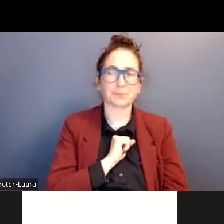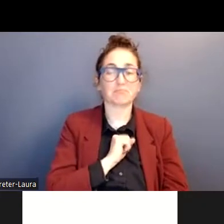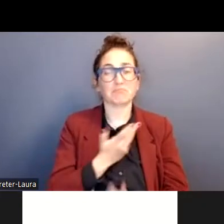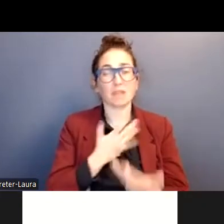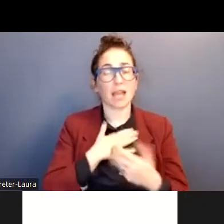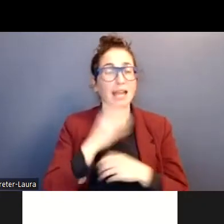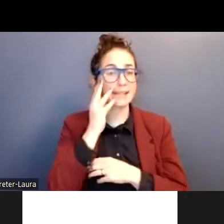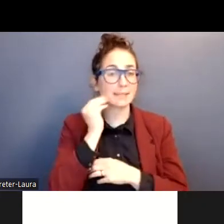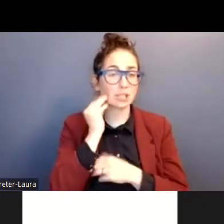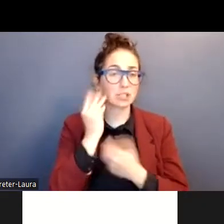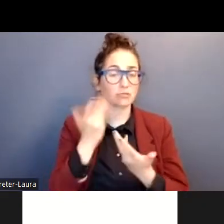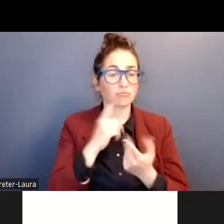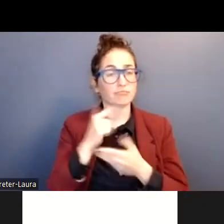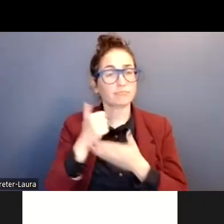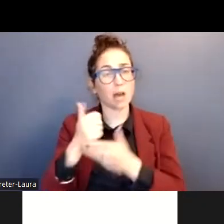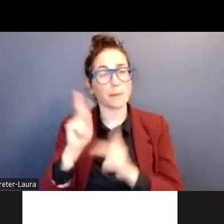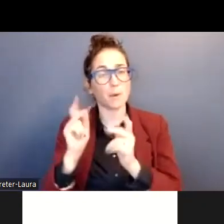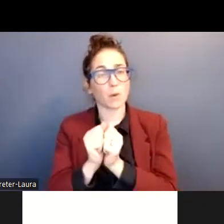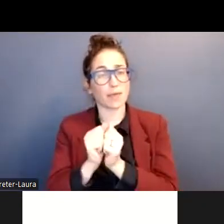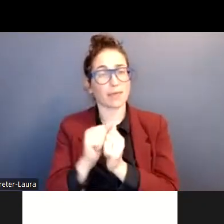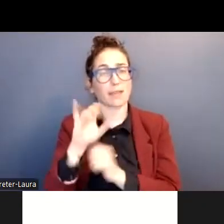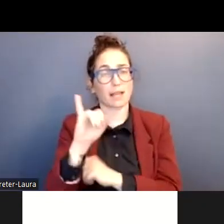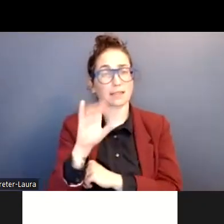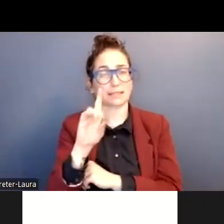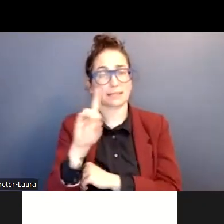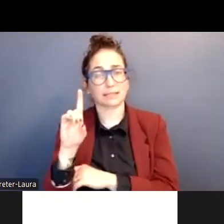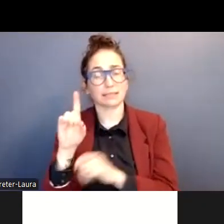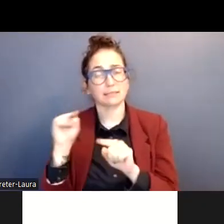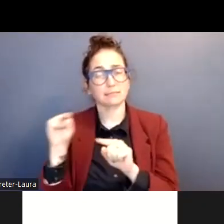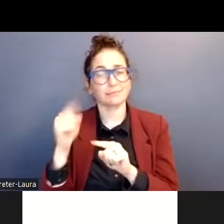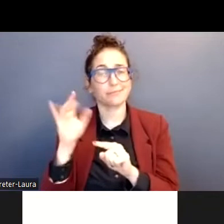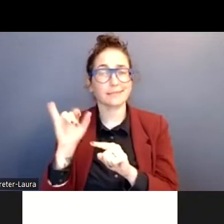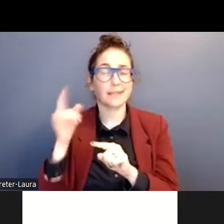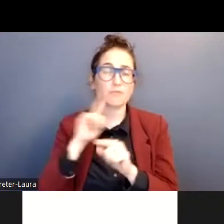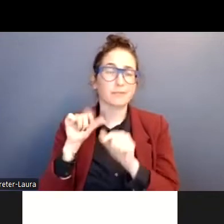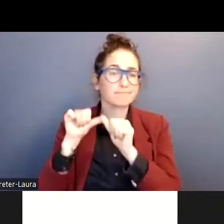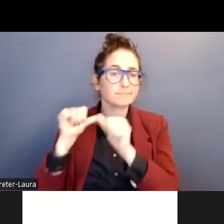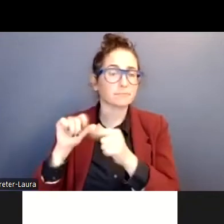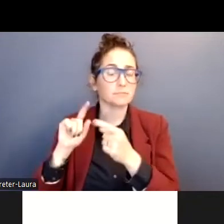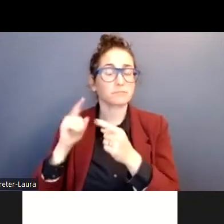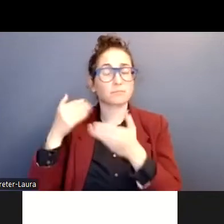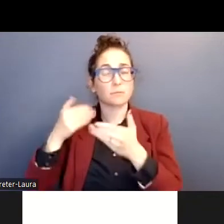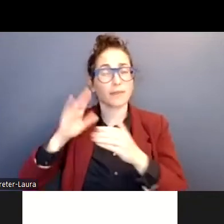has been helping people with intellectual and developmental disabilities as they move toward the end of their lives, working